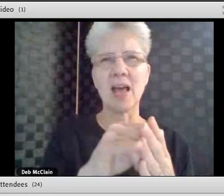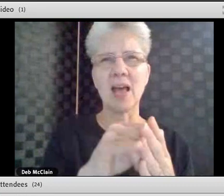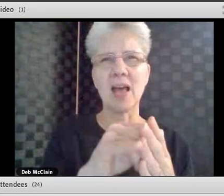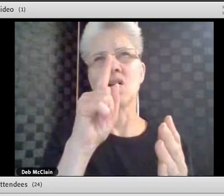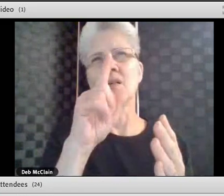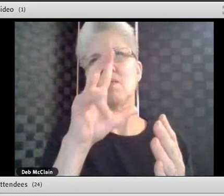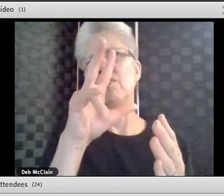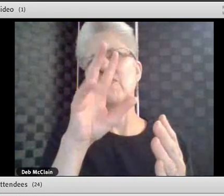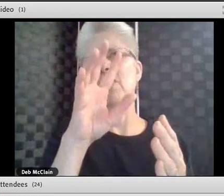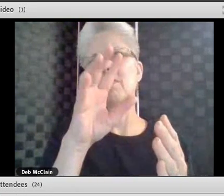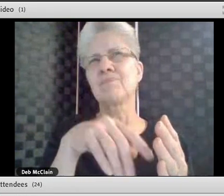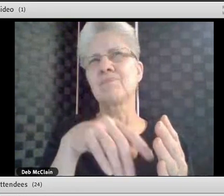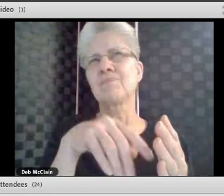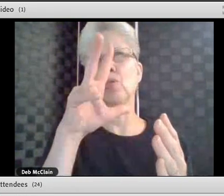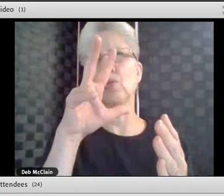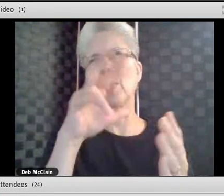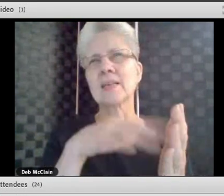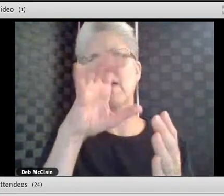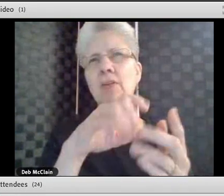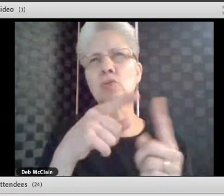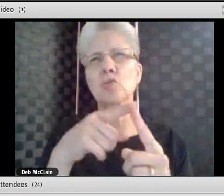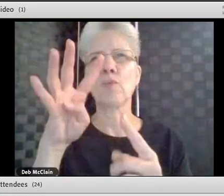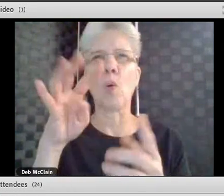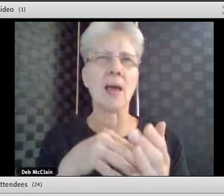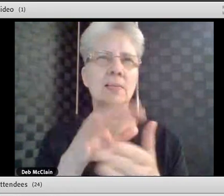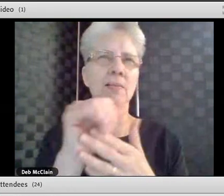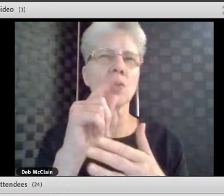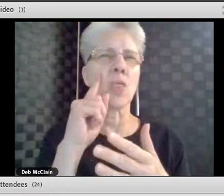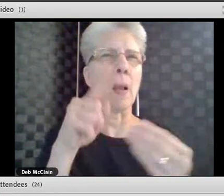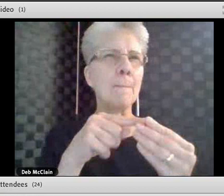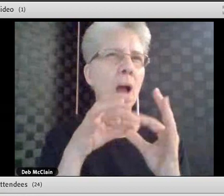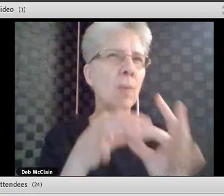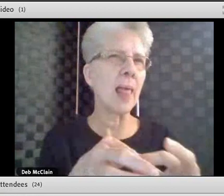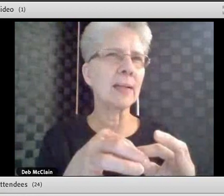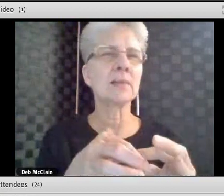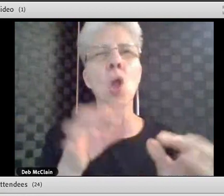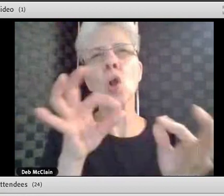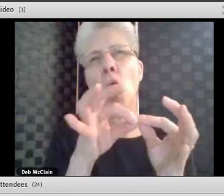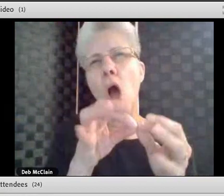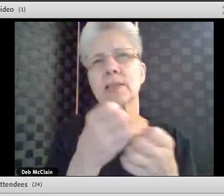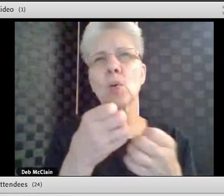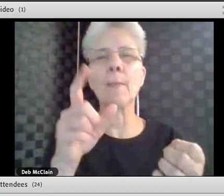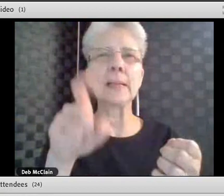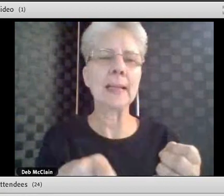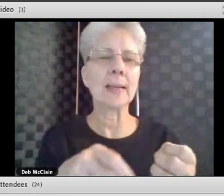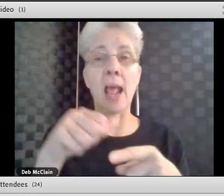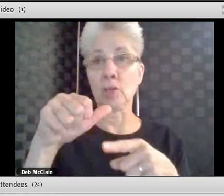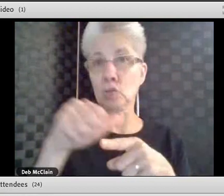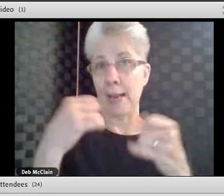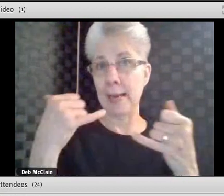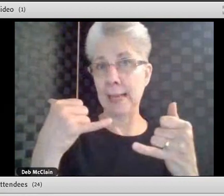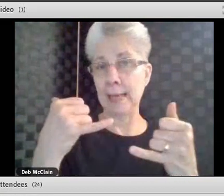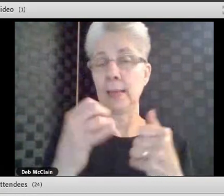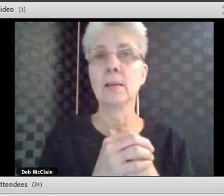which is about $3,500 to $4,000, so thinking about things in terms of costs and the equipment that you need.